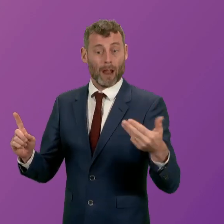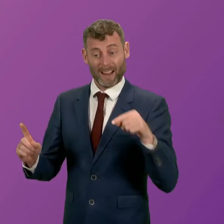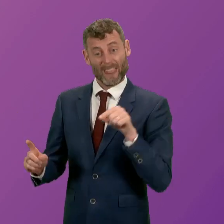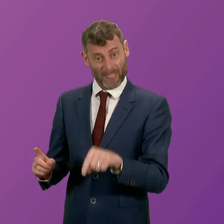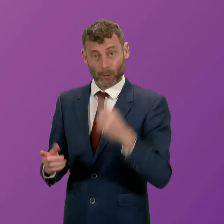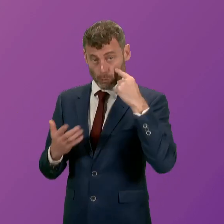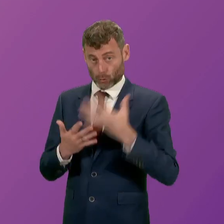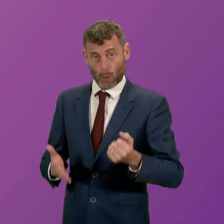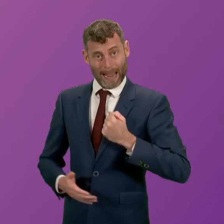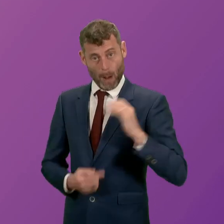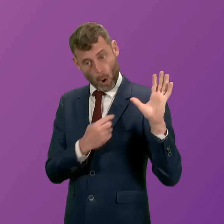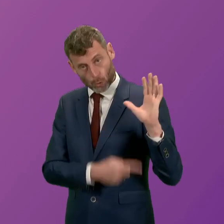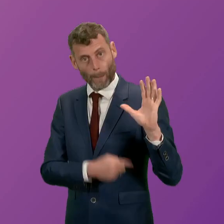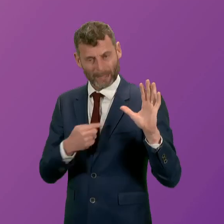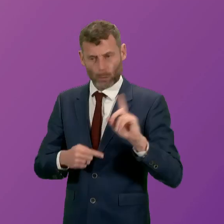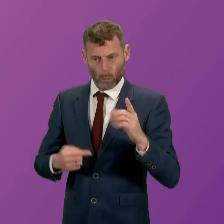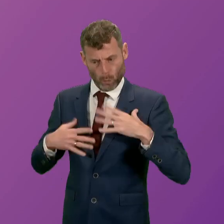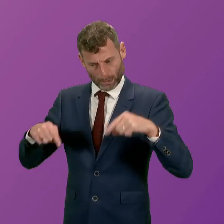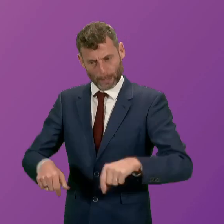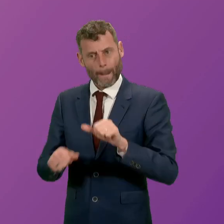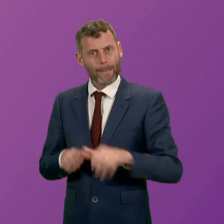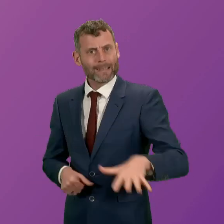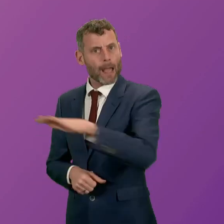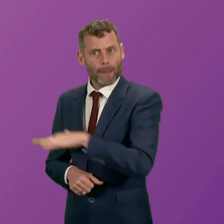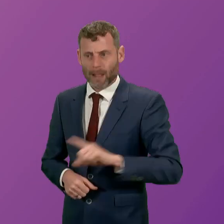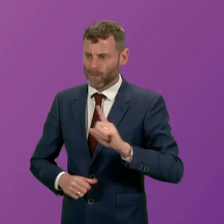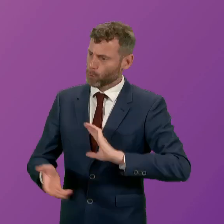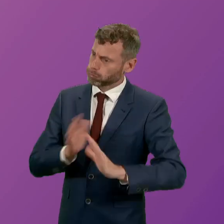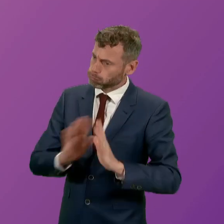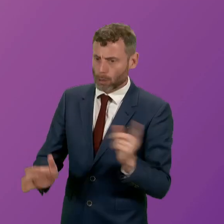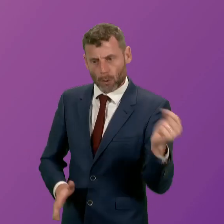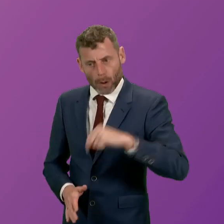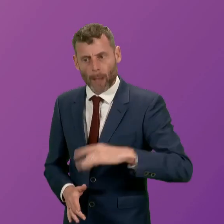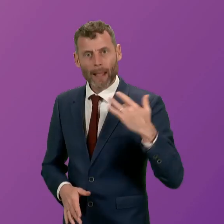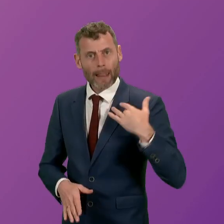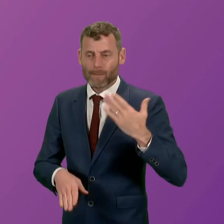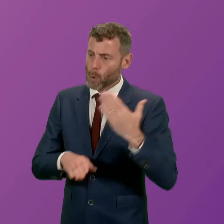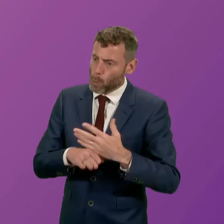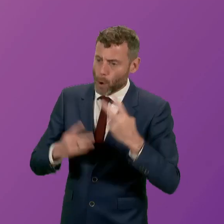to making Scotland the best place in the world for BSL users to live, work, visit and learn.